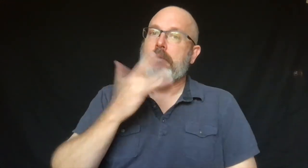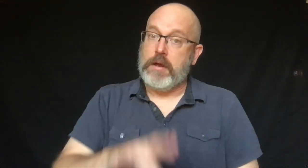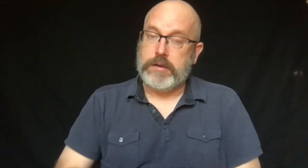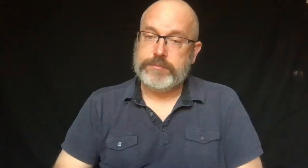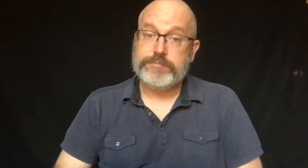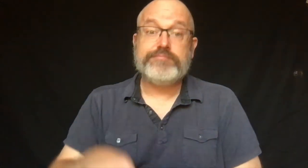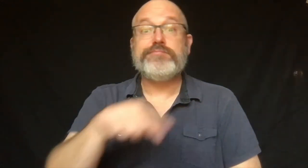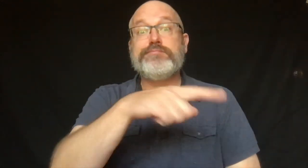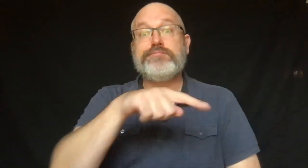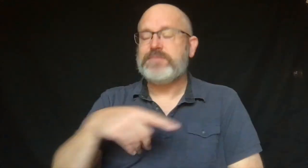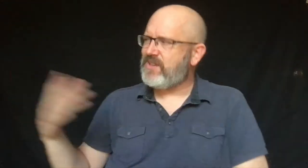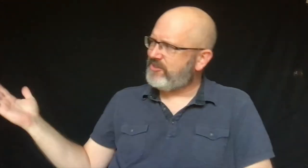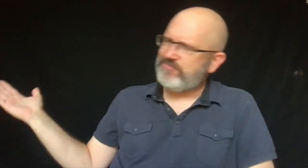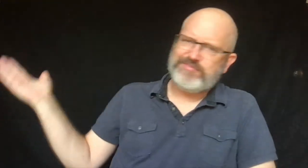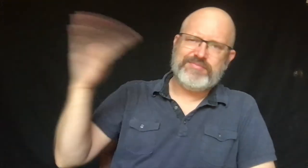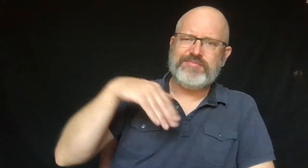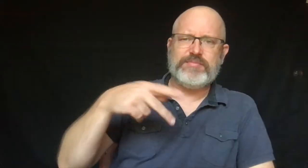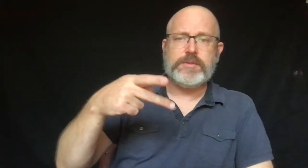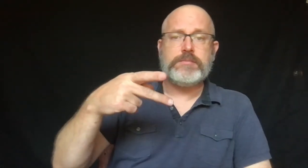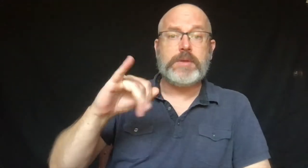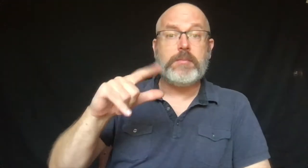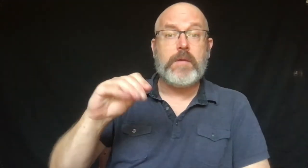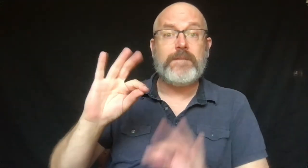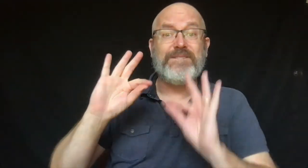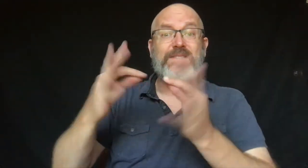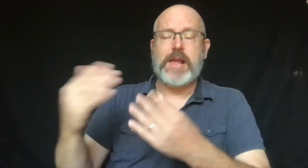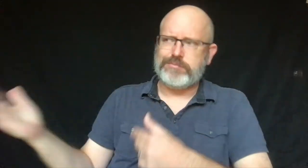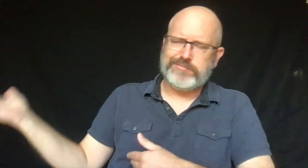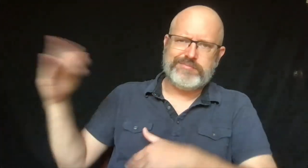Trinka's mom said that they had just been lucky.